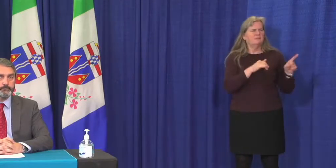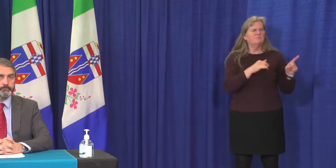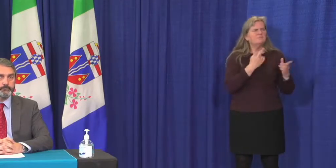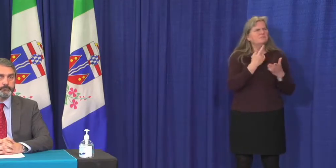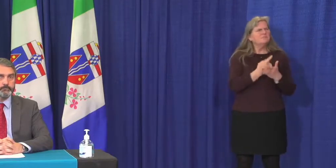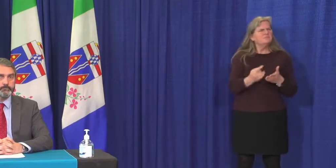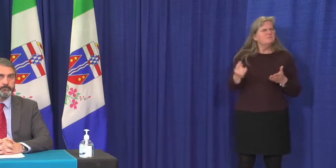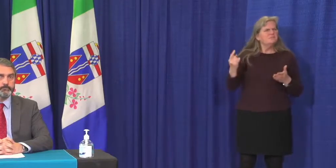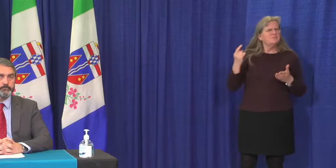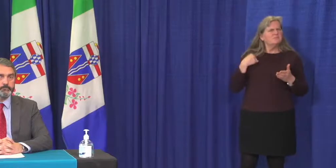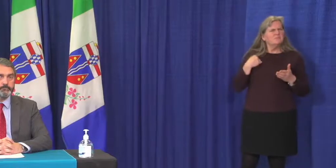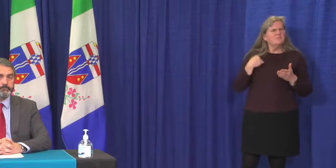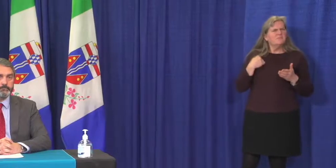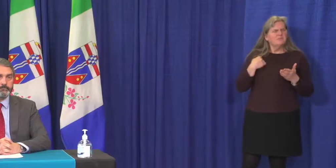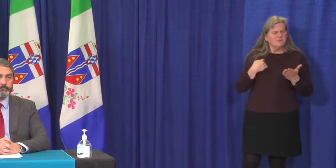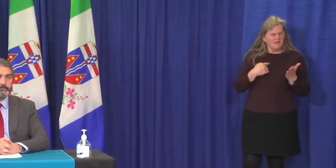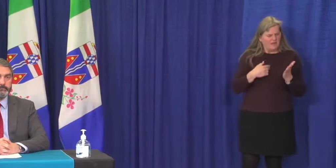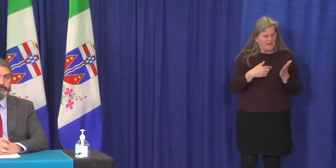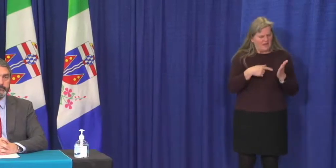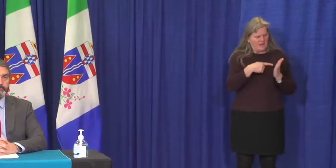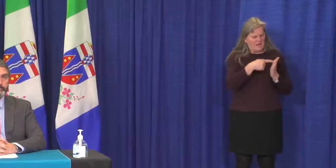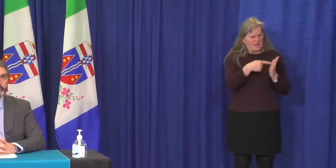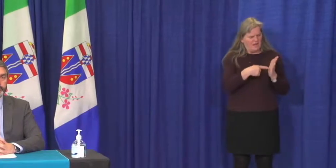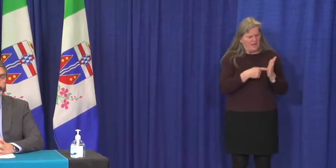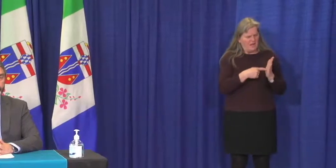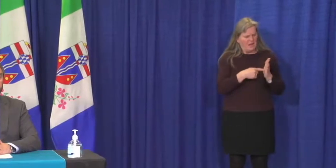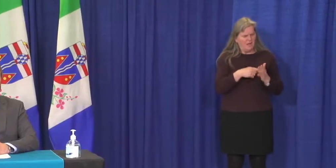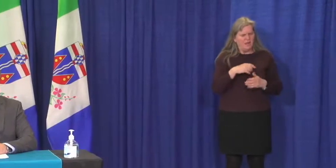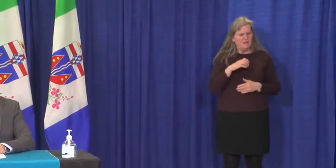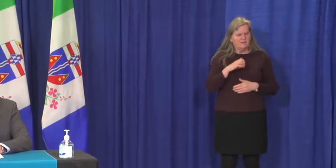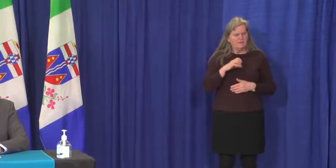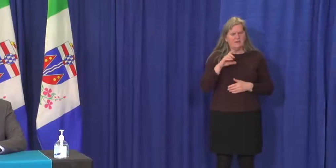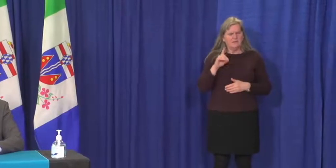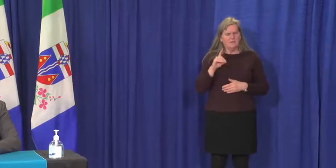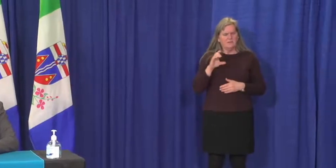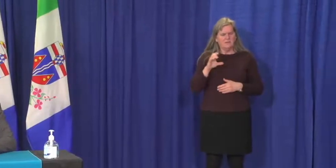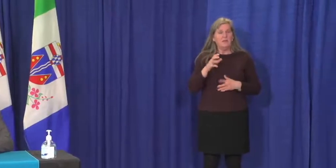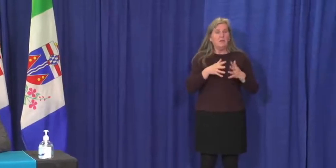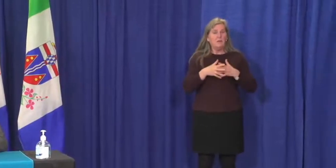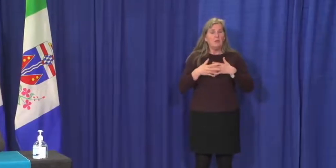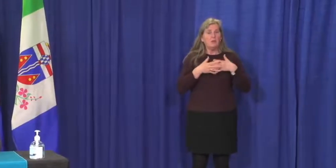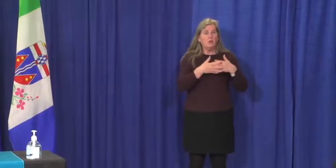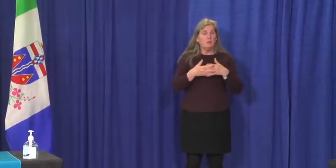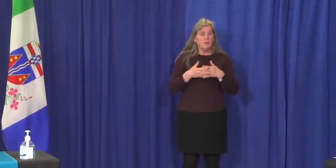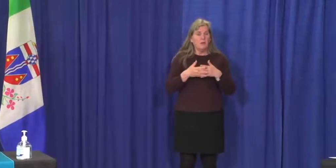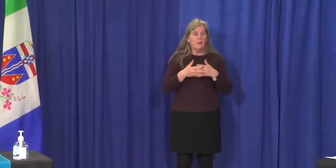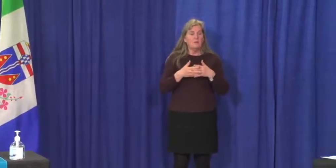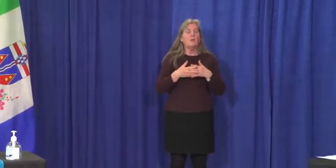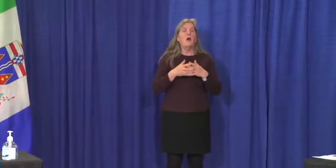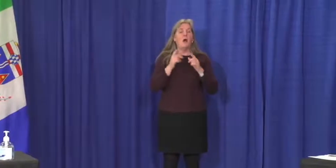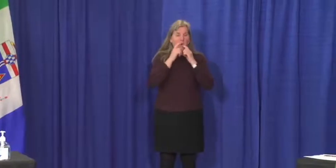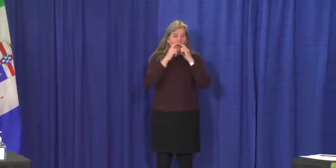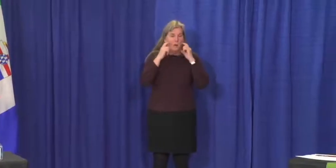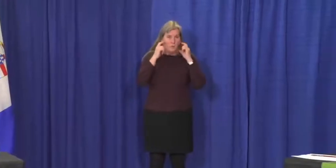last week there was guidelines from the CDC in the US about mask wearing for fully